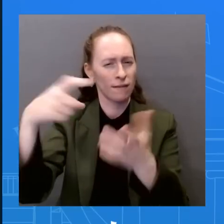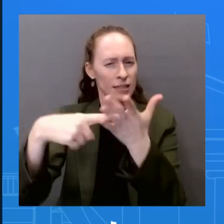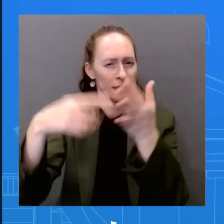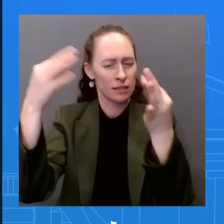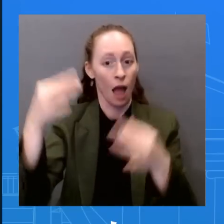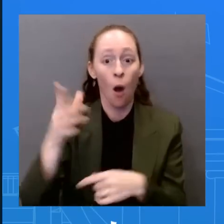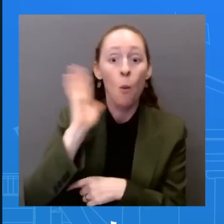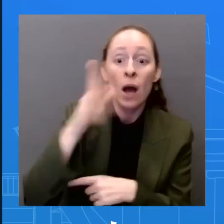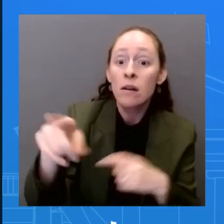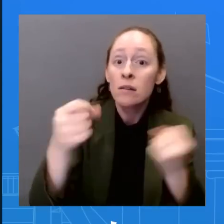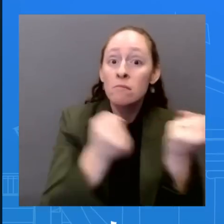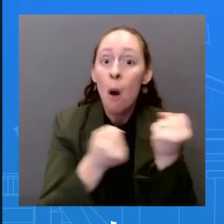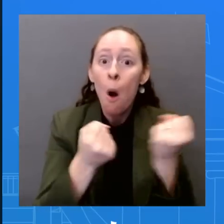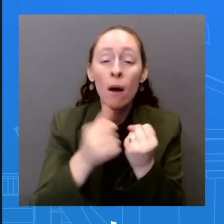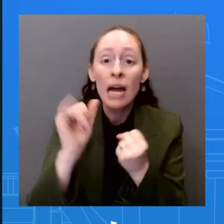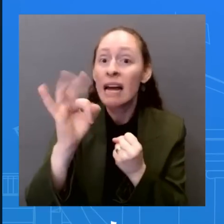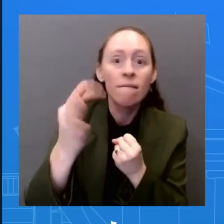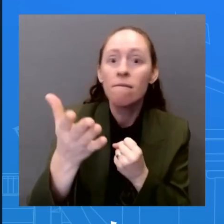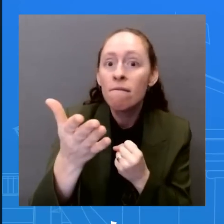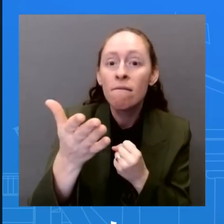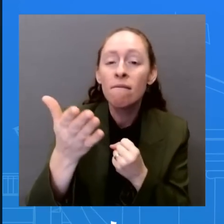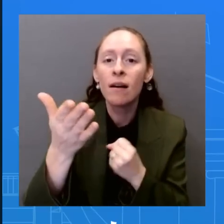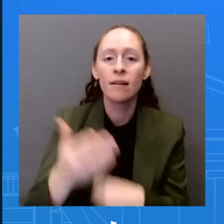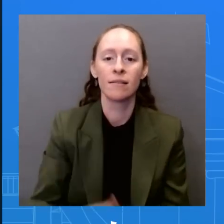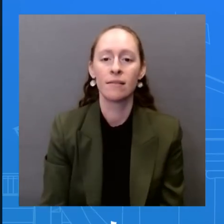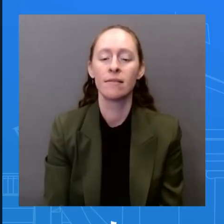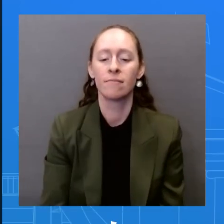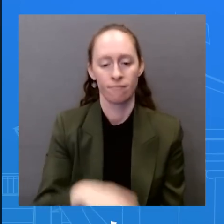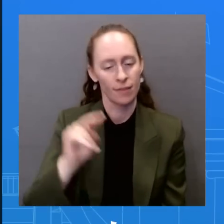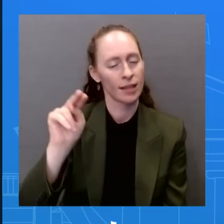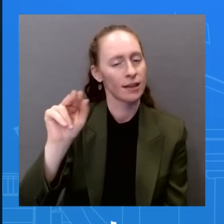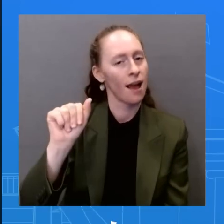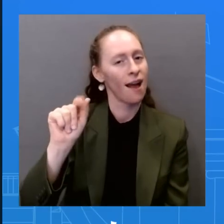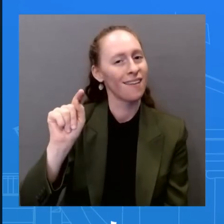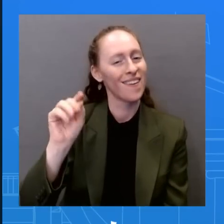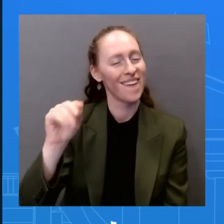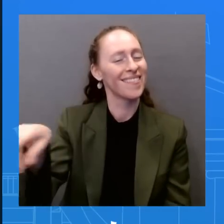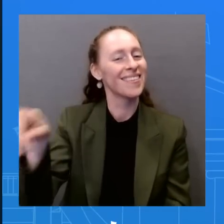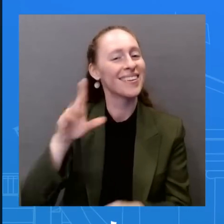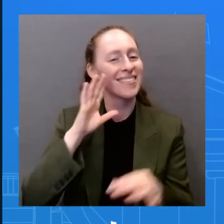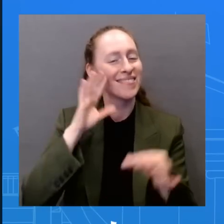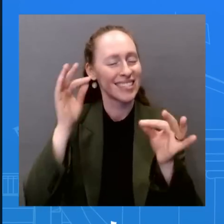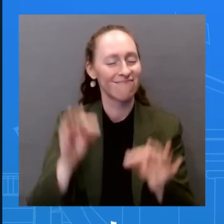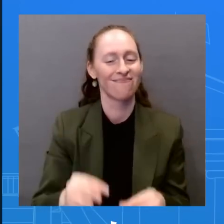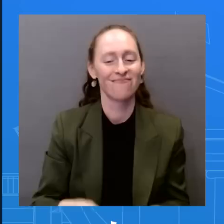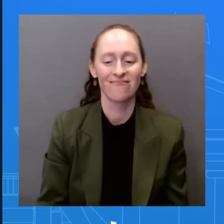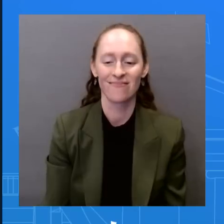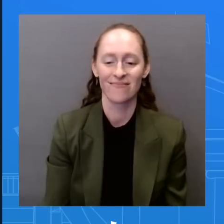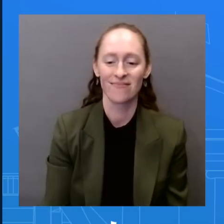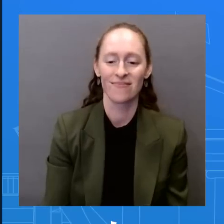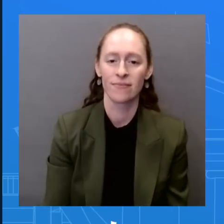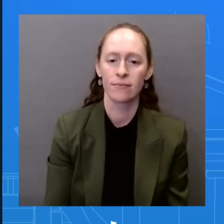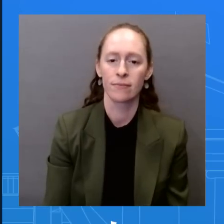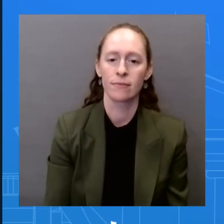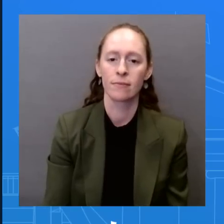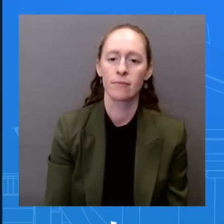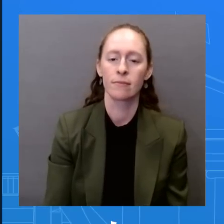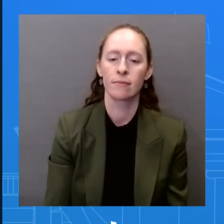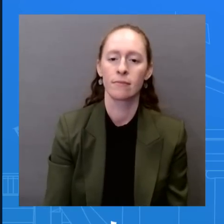this is part of NATO Allies to -- to decide on. And so, our role here is to support Albania's efforts